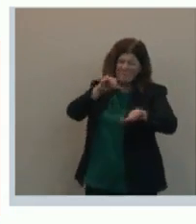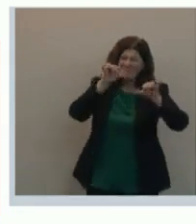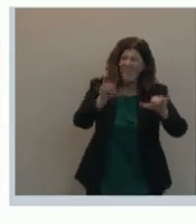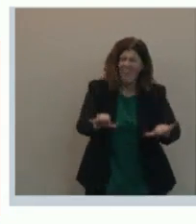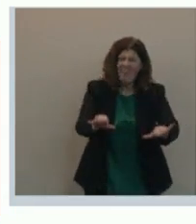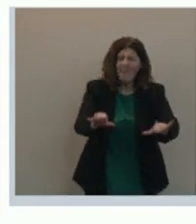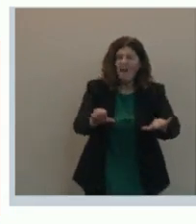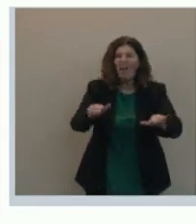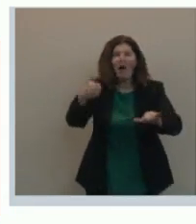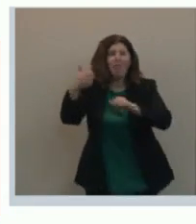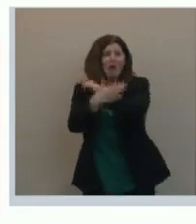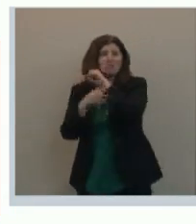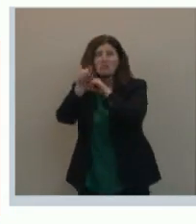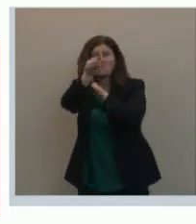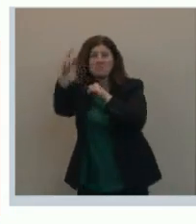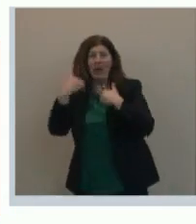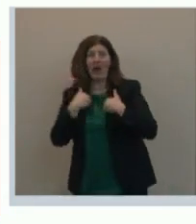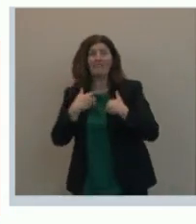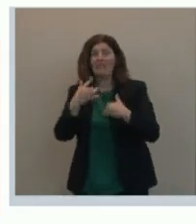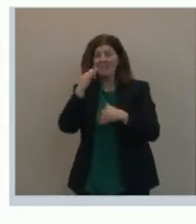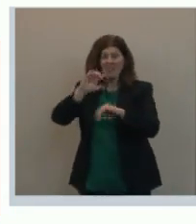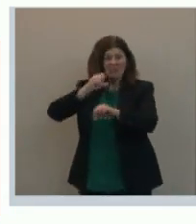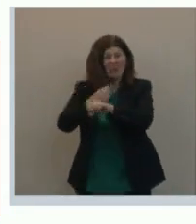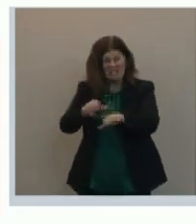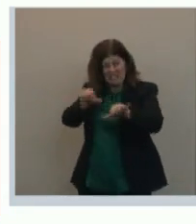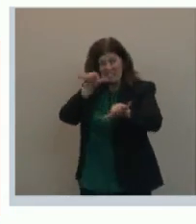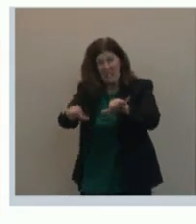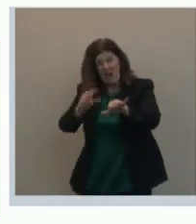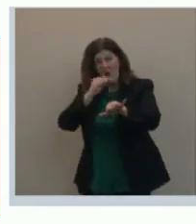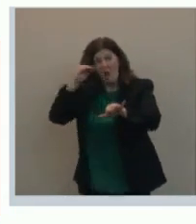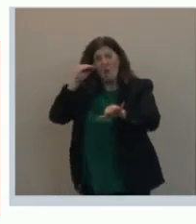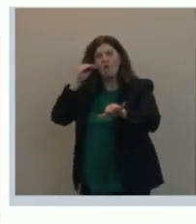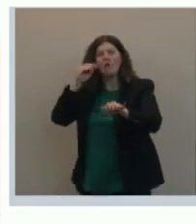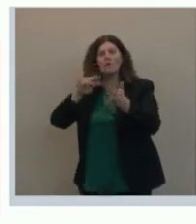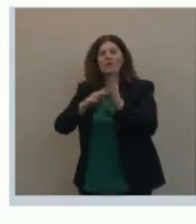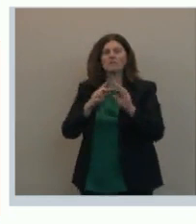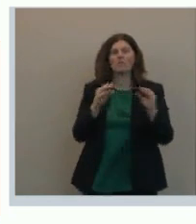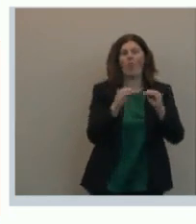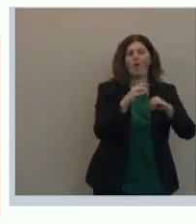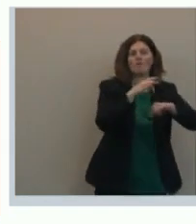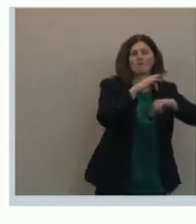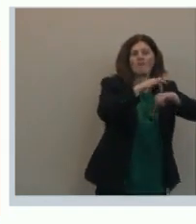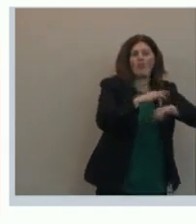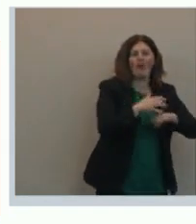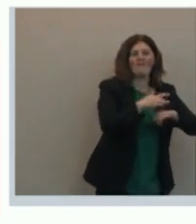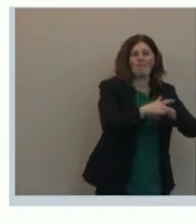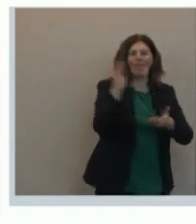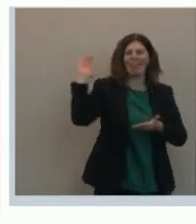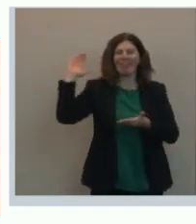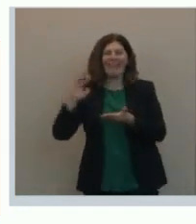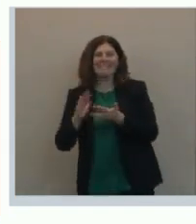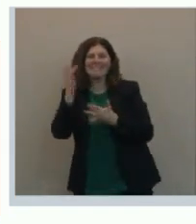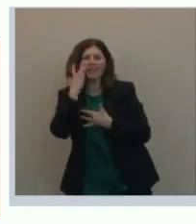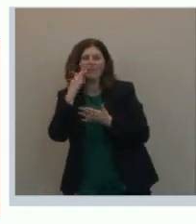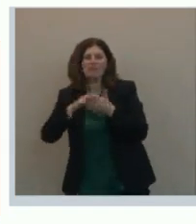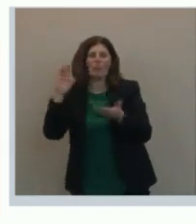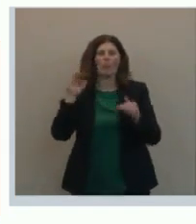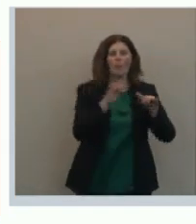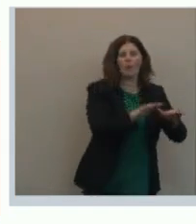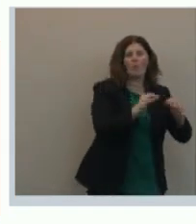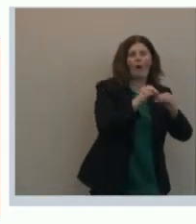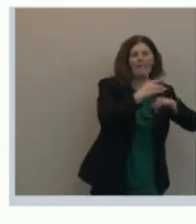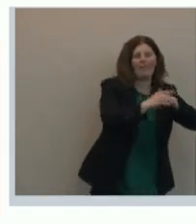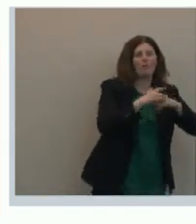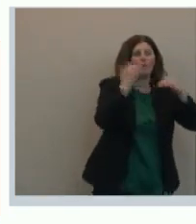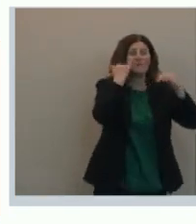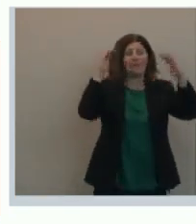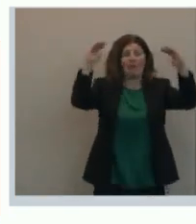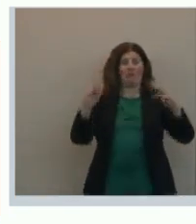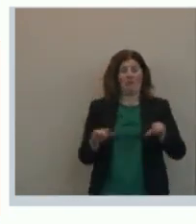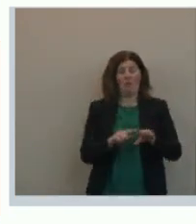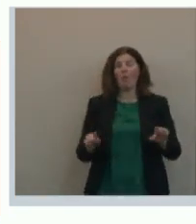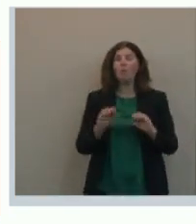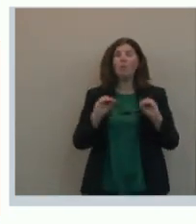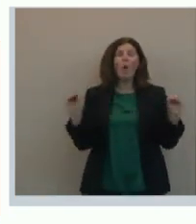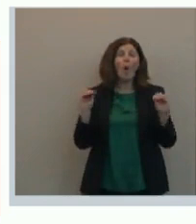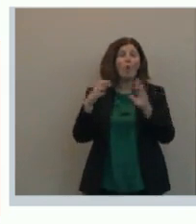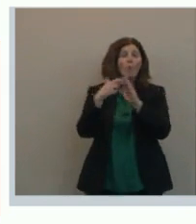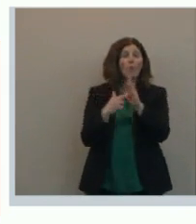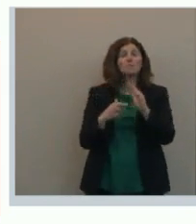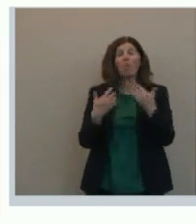YOU CAN SEE THE HIGHEST INTERVENTION, IF WE LOCKED EVERYONE IN THEIR HOMES OR DOWN SOME THINGS LIKE OTHER COUNTRIES HAVE DONE, WE WOULD NEED A LOT LESS RESOURCES BECAUSE A LOT